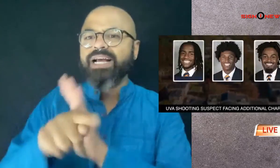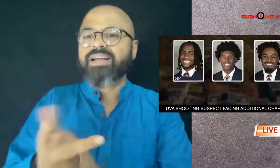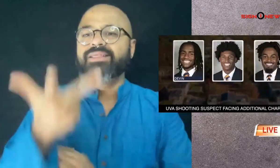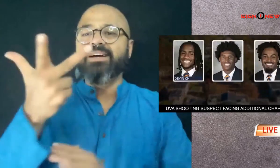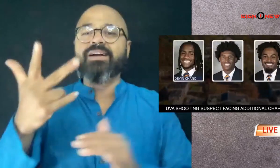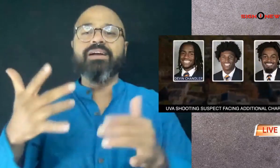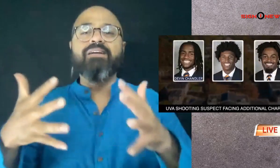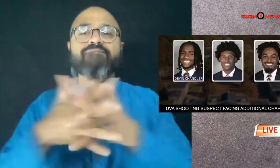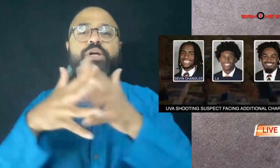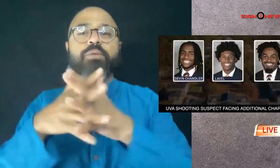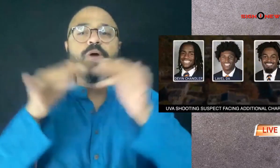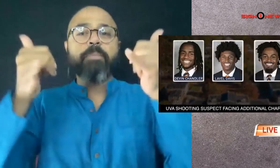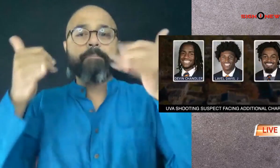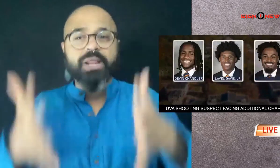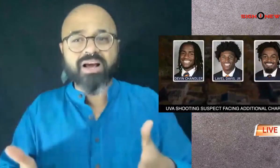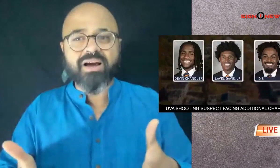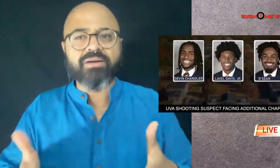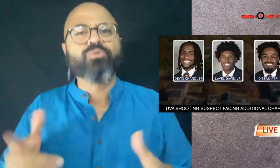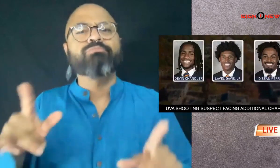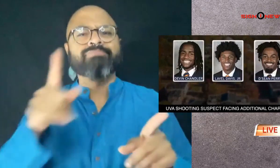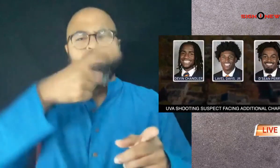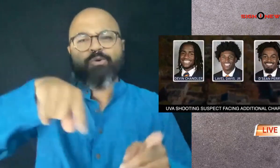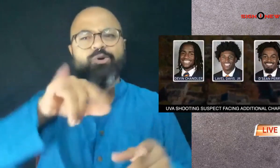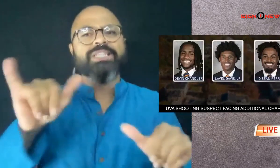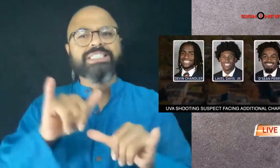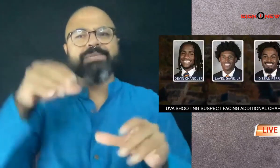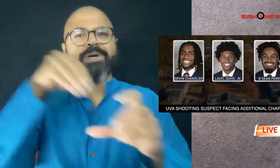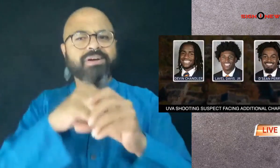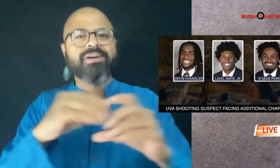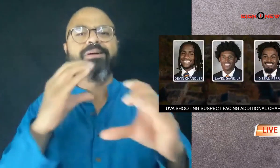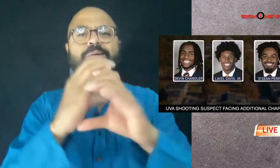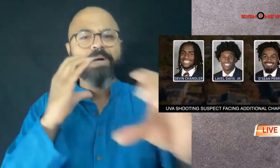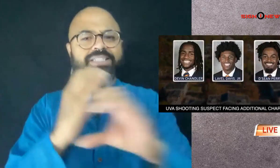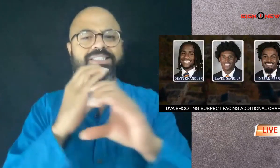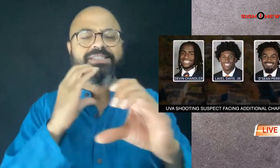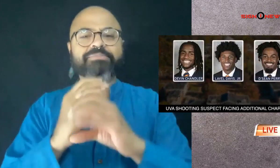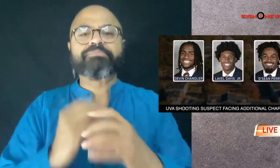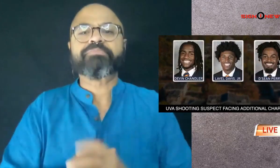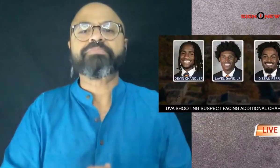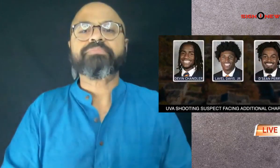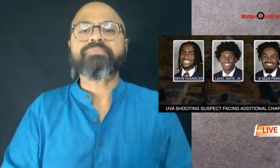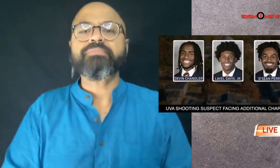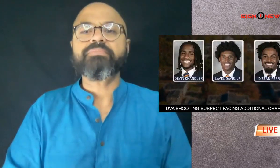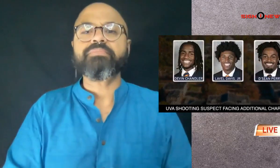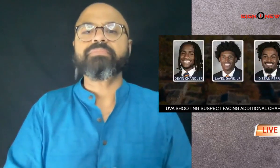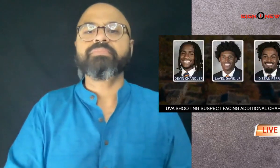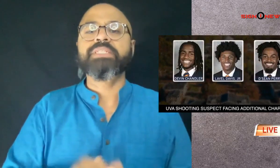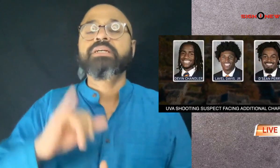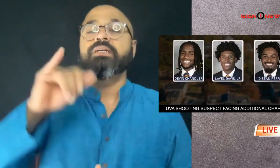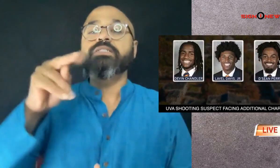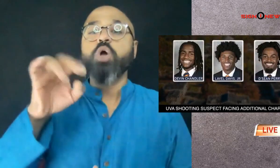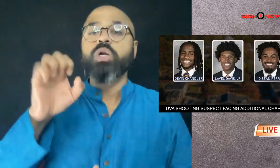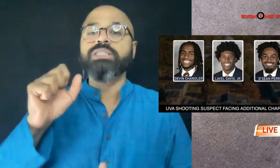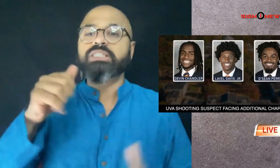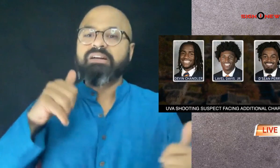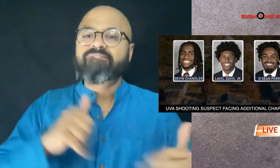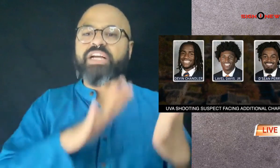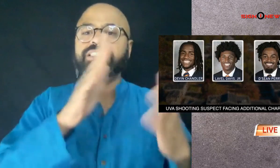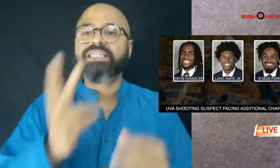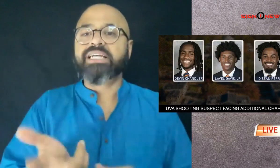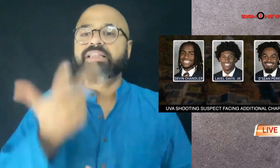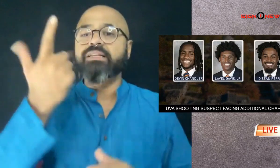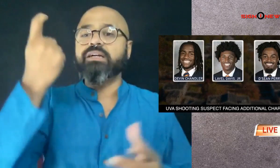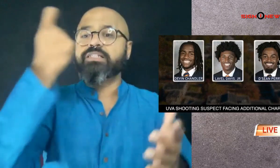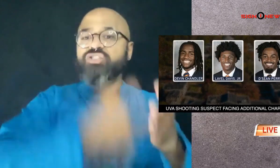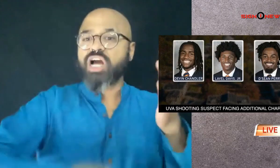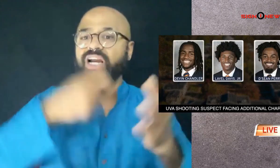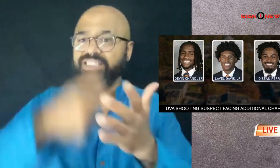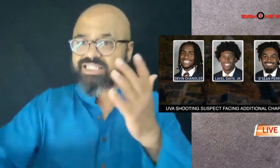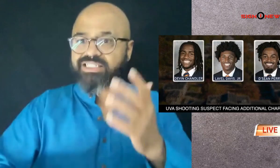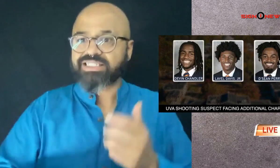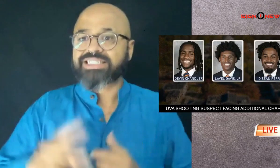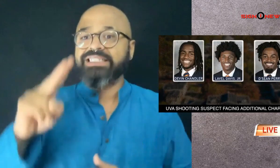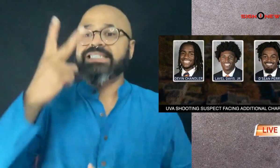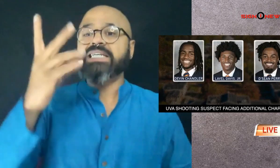three football players who were also on the bus Jones is facing three charges of second-degree